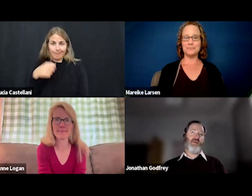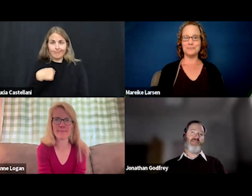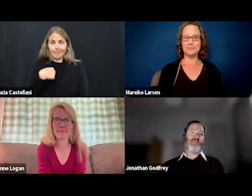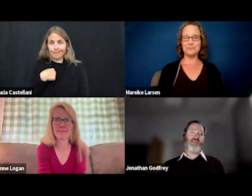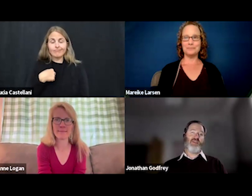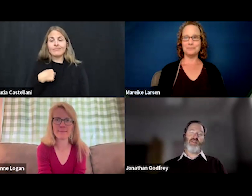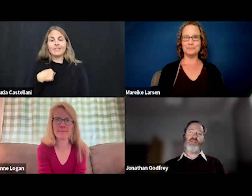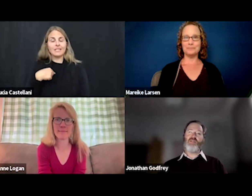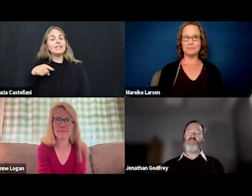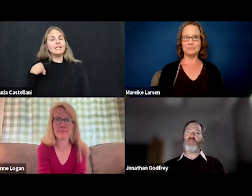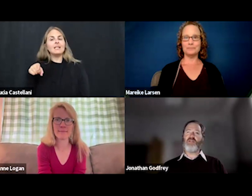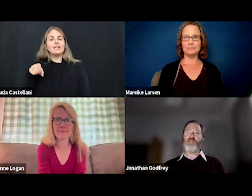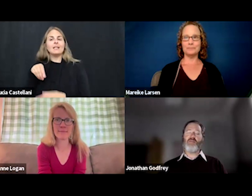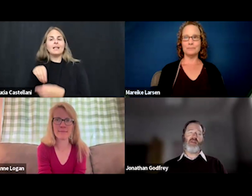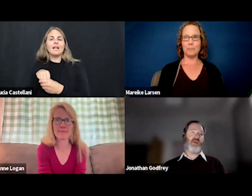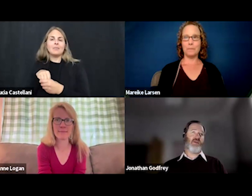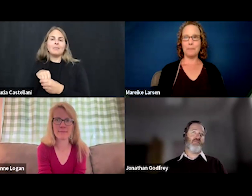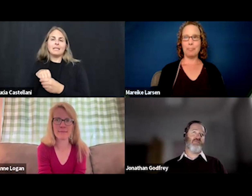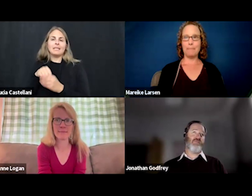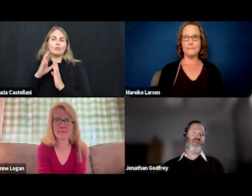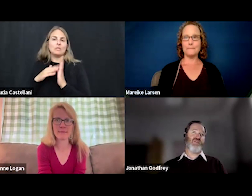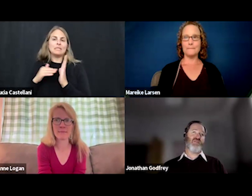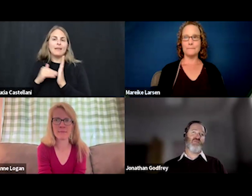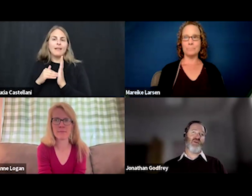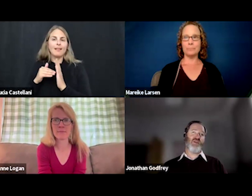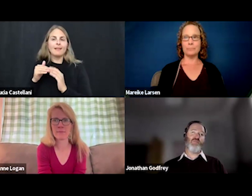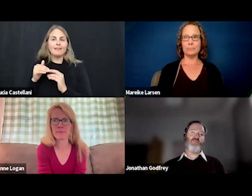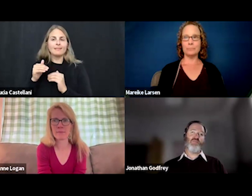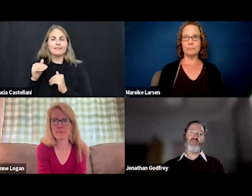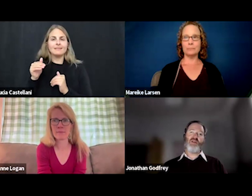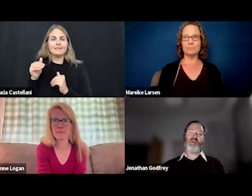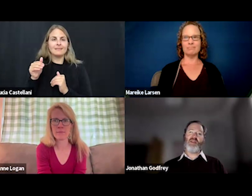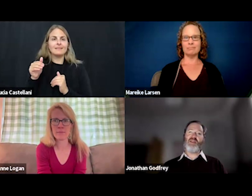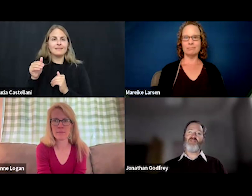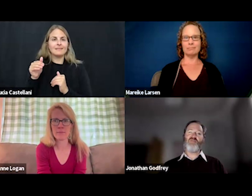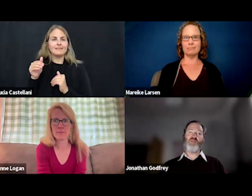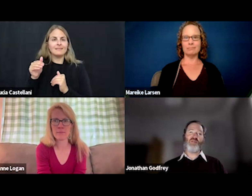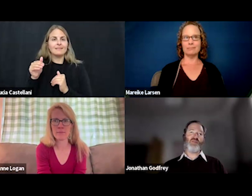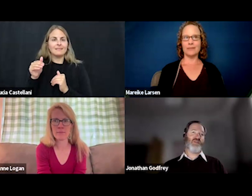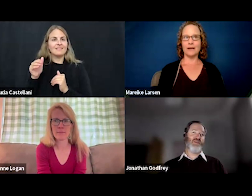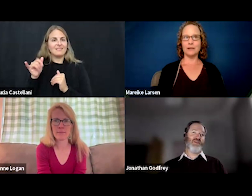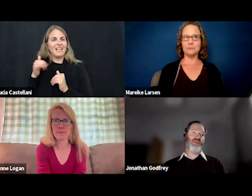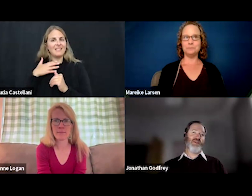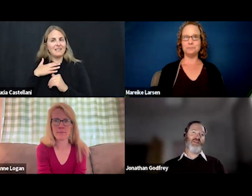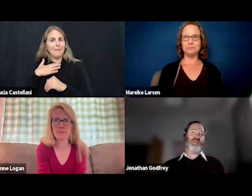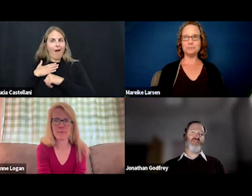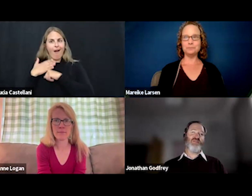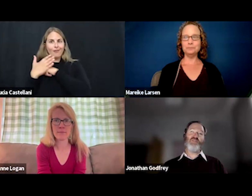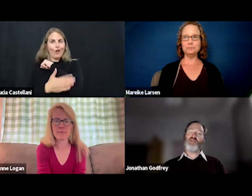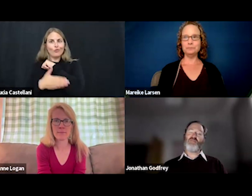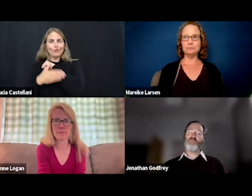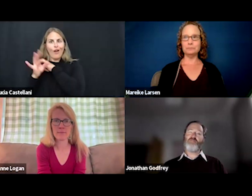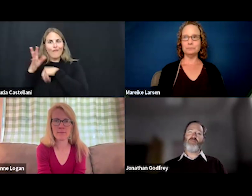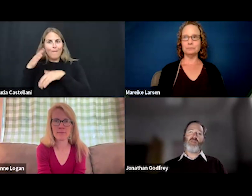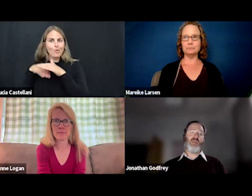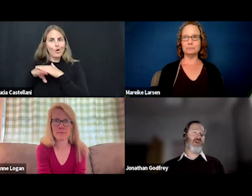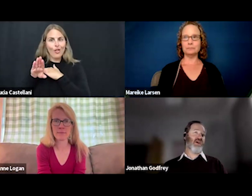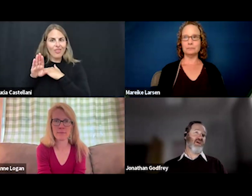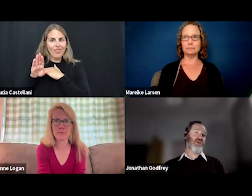I'm actually in New Zealand. That's my country of birth and country of everything.